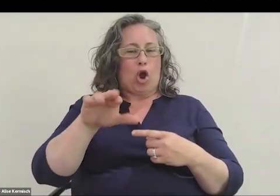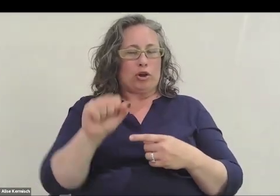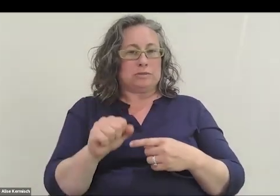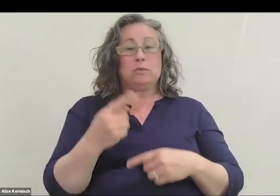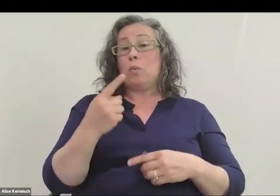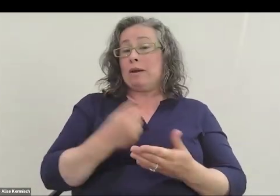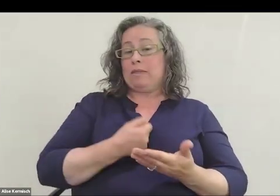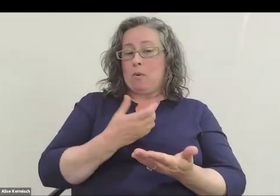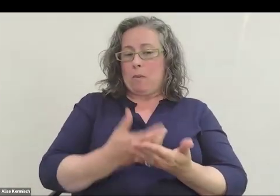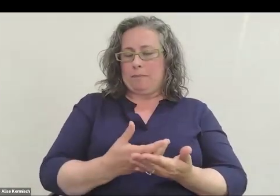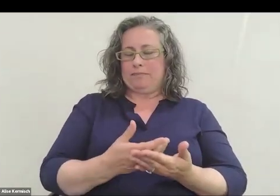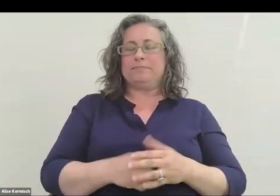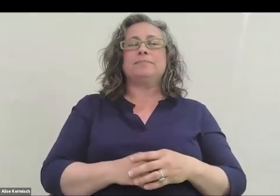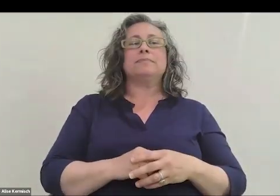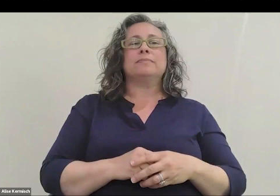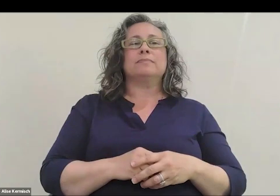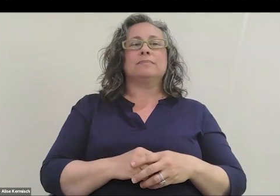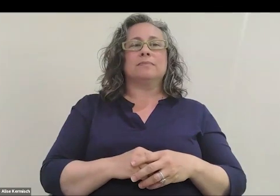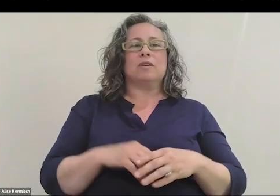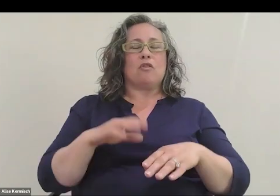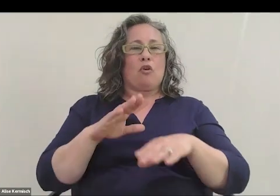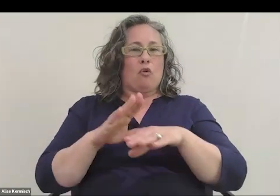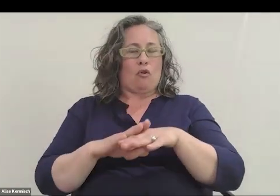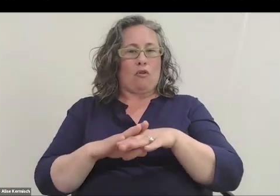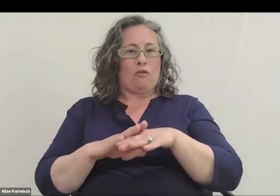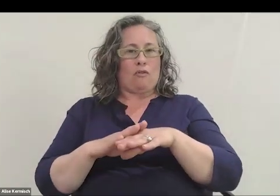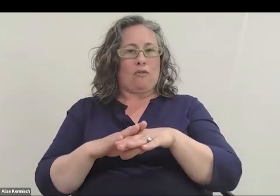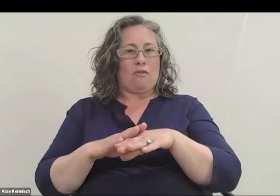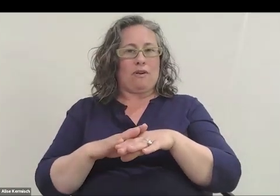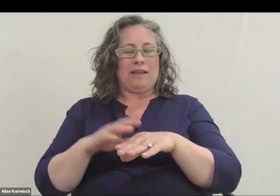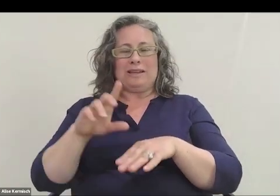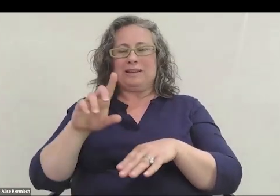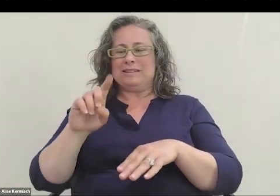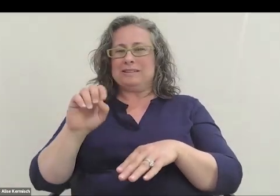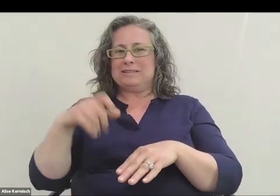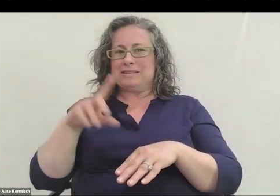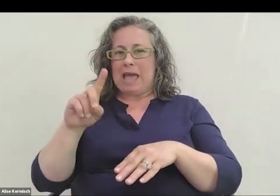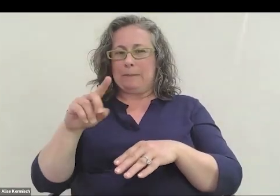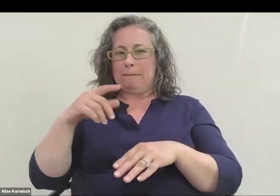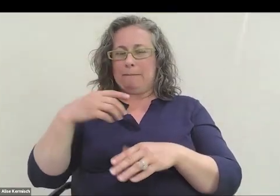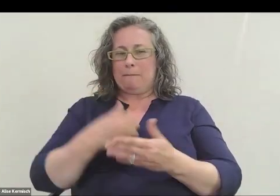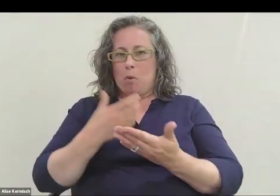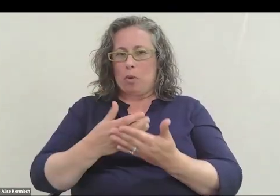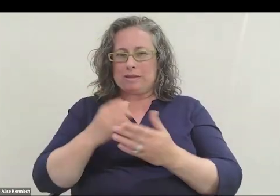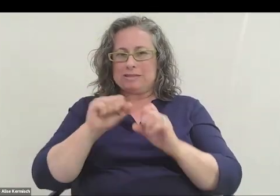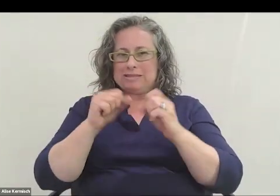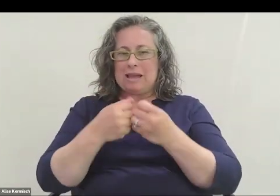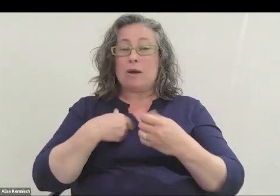One of the poems, I actually think two to three of the poems are shared on the Deaf Poets Society, Crips in Space issue, but I wanted to include